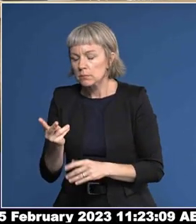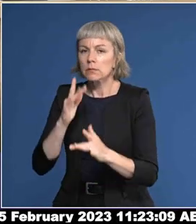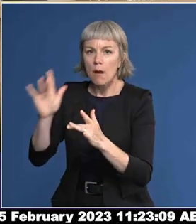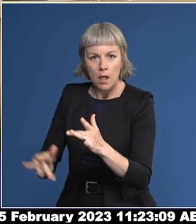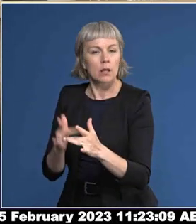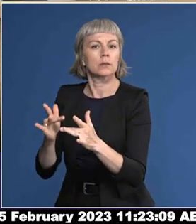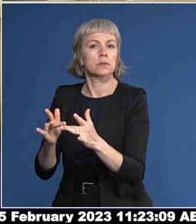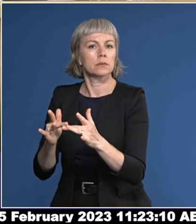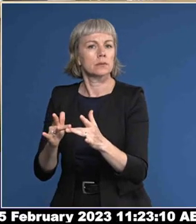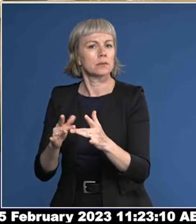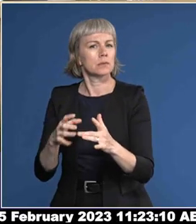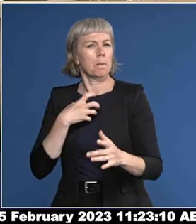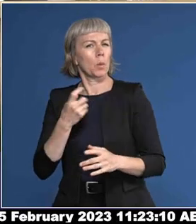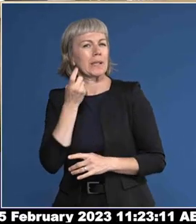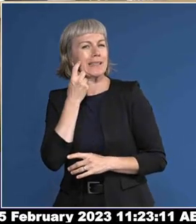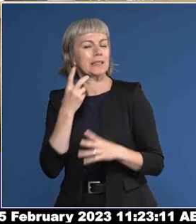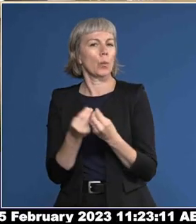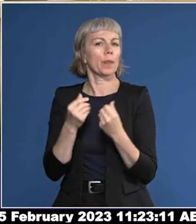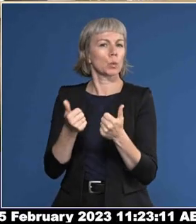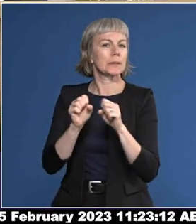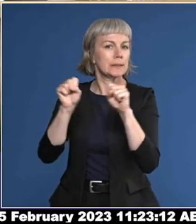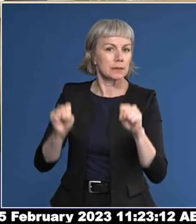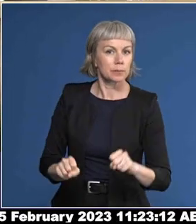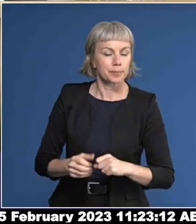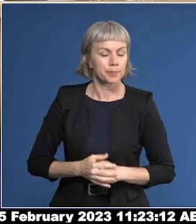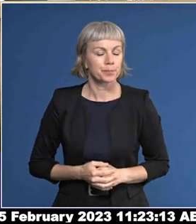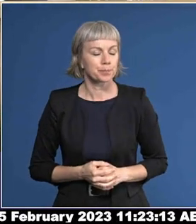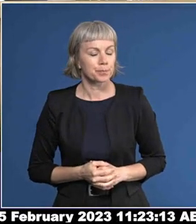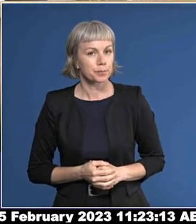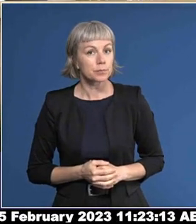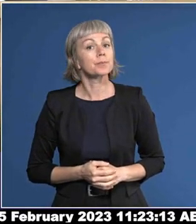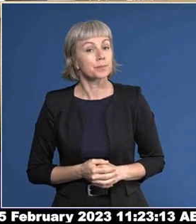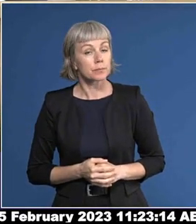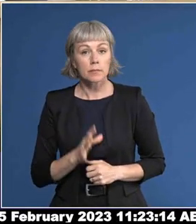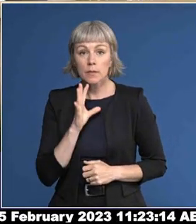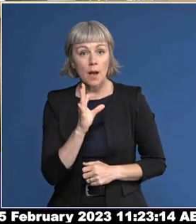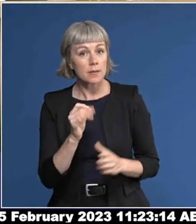So at Araluen, as a smaller provider, is there either an efficiency in